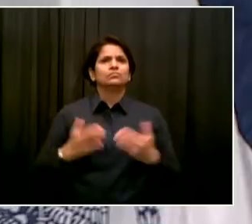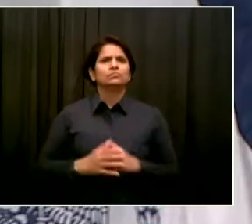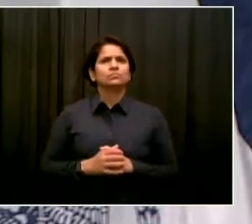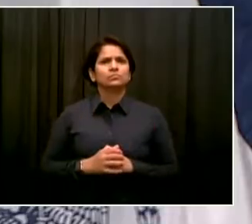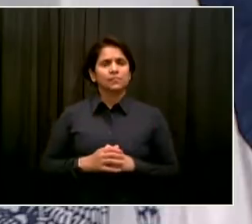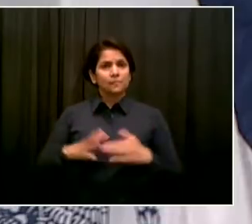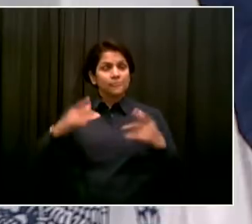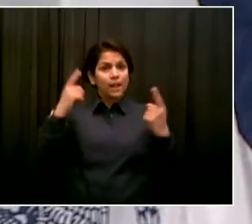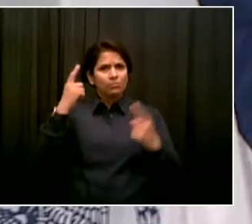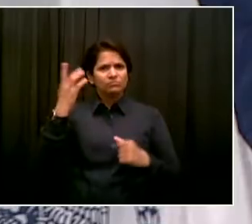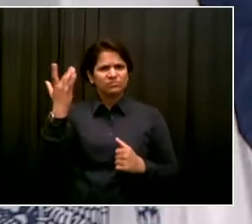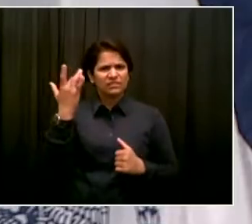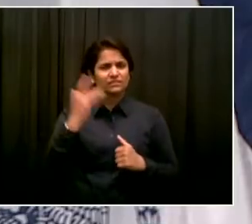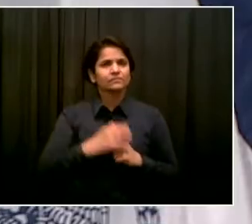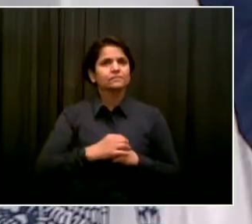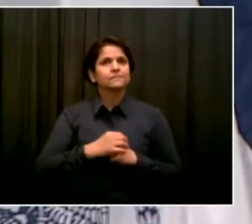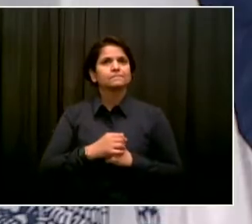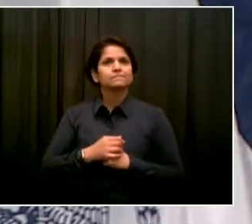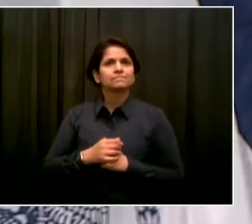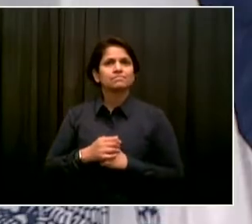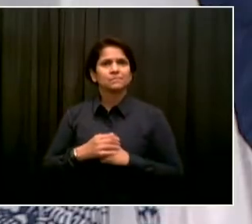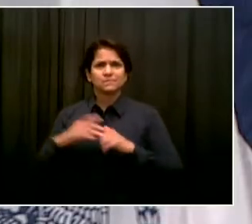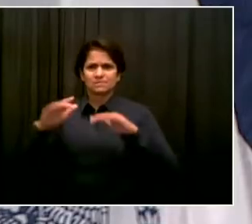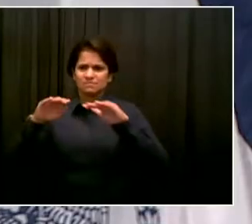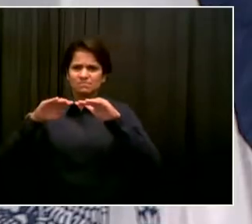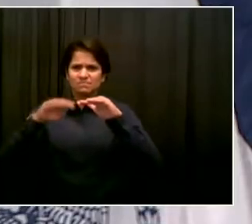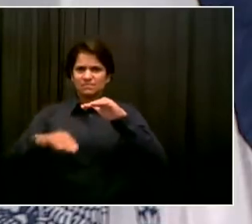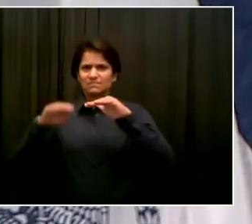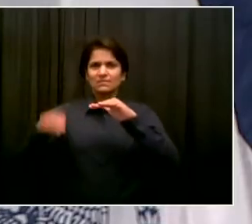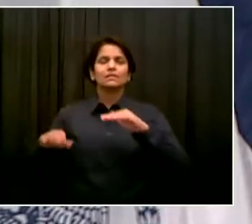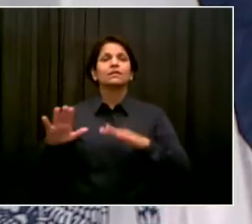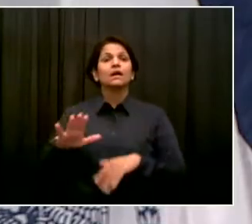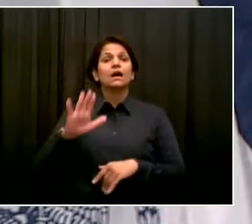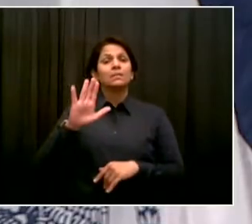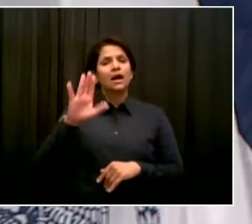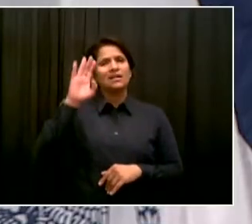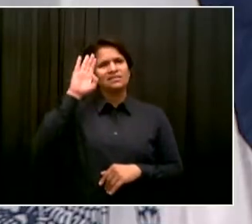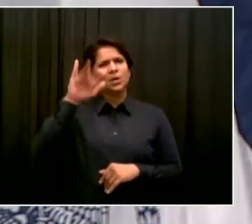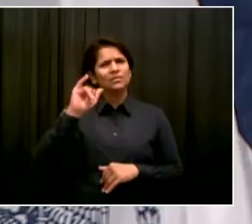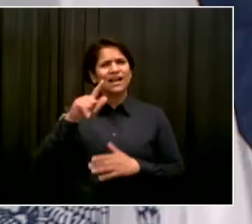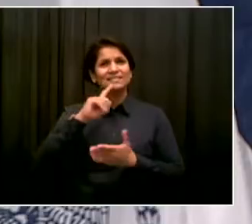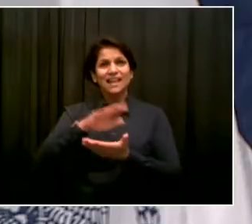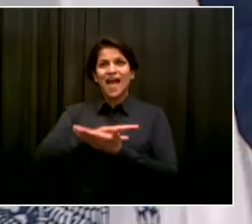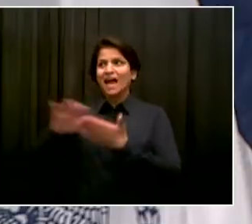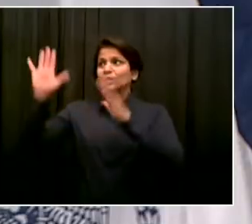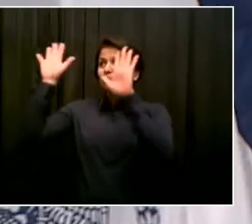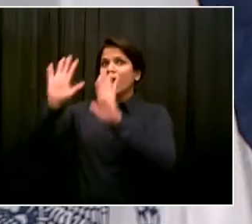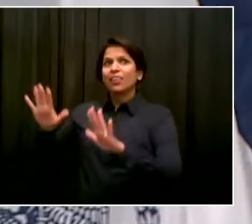THRESHOLD FOR 7-DAY ROLLING AVERAGES FORIN FECTIONS. TO WHAT DO YOU ATTRIBUTE THAT